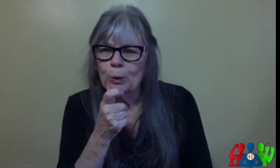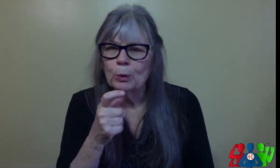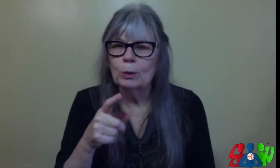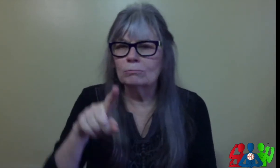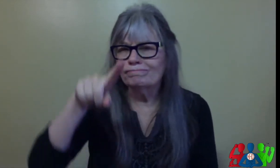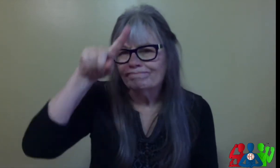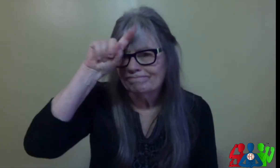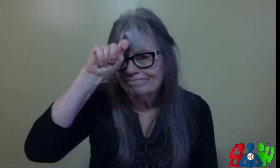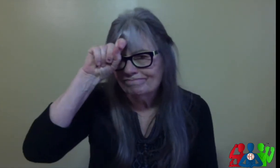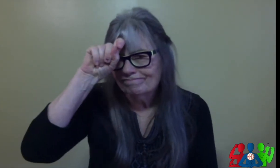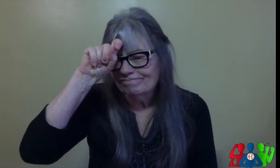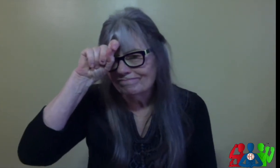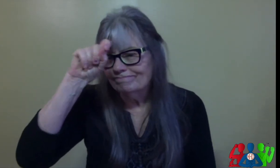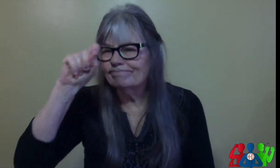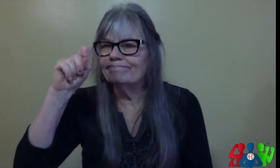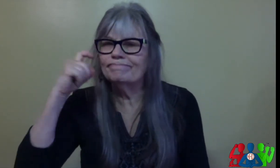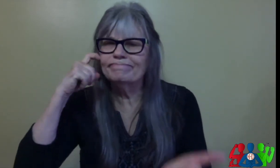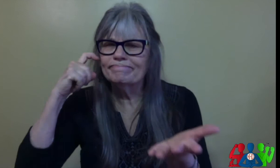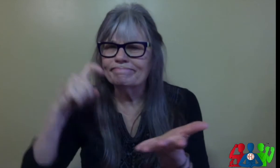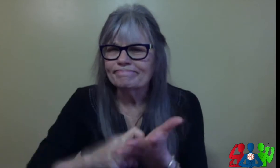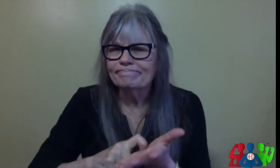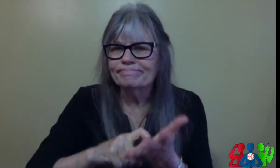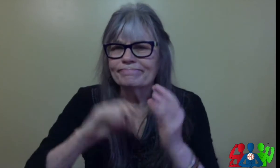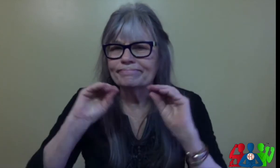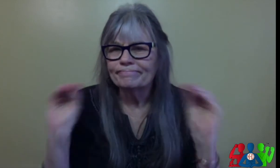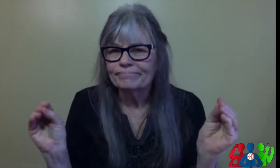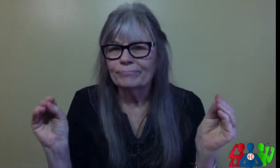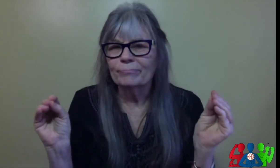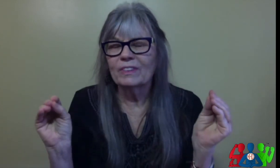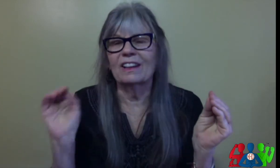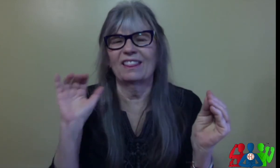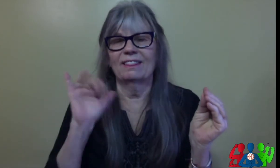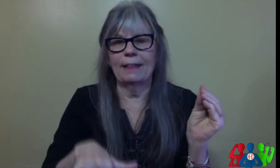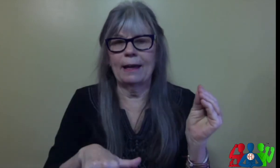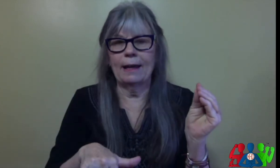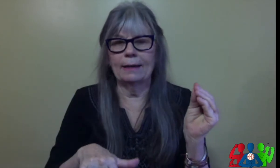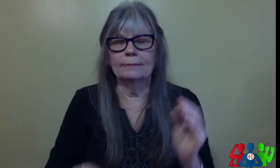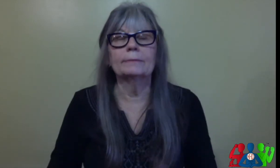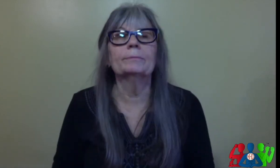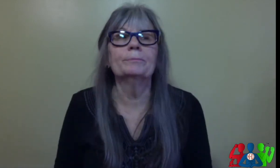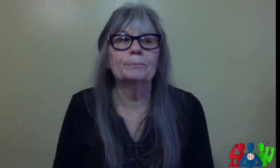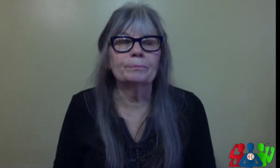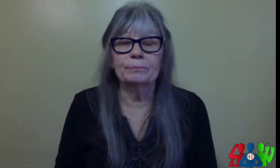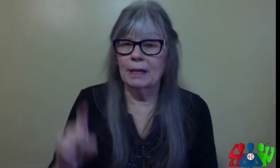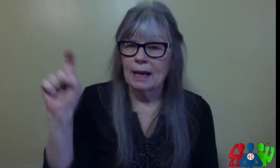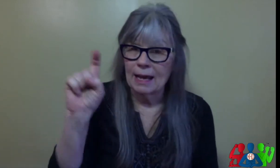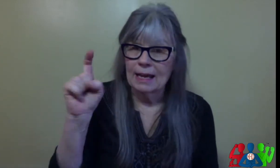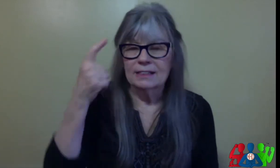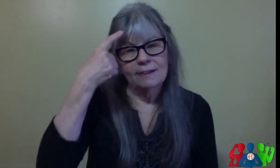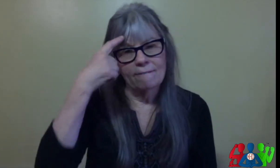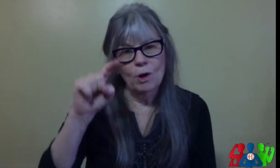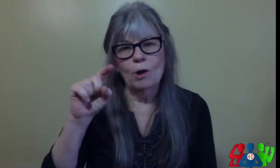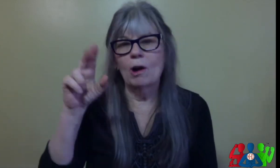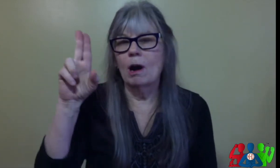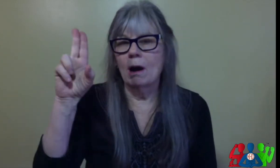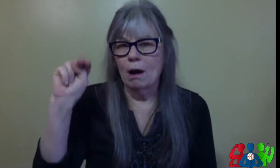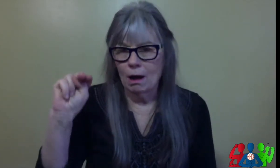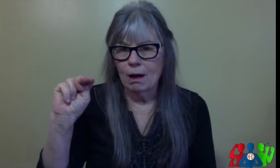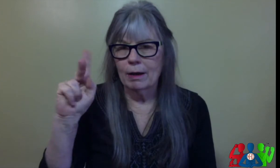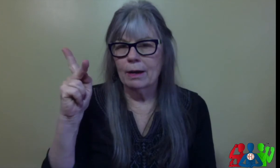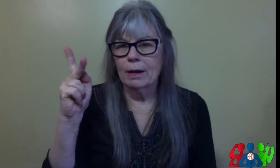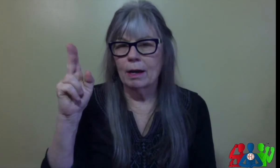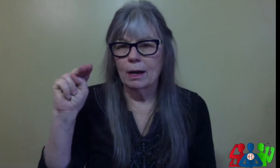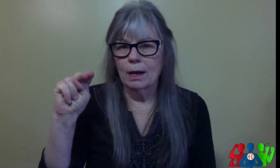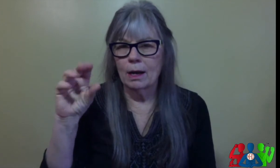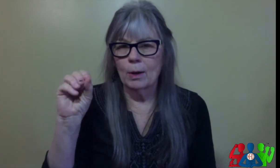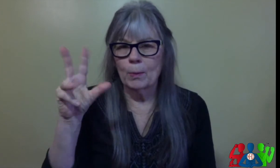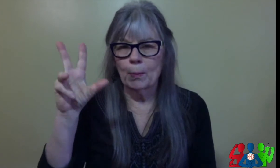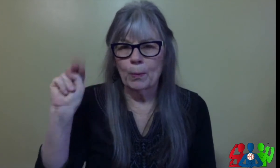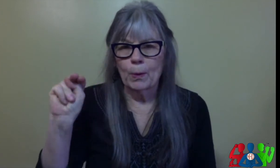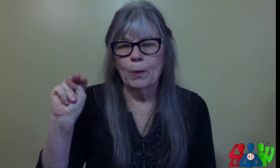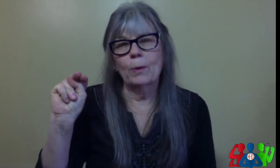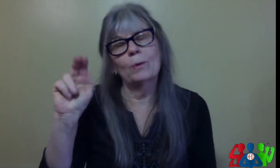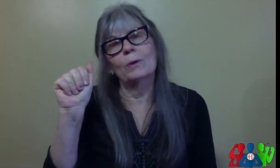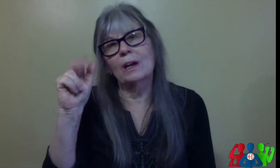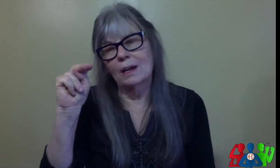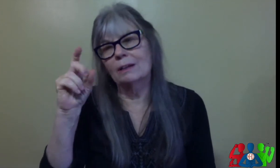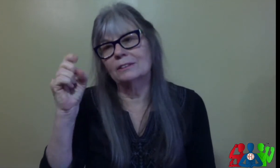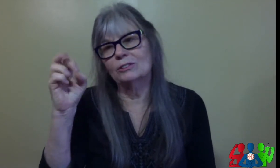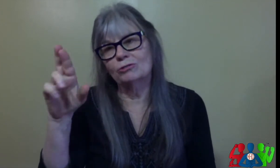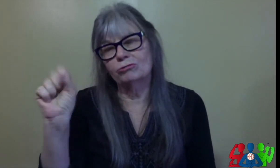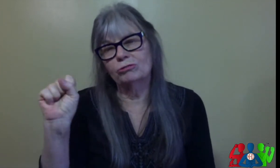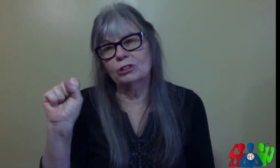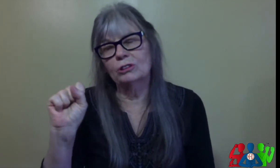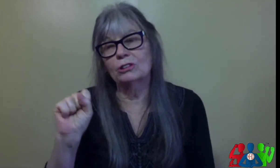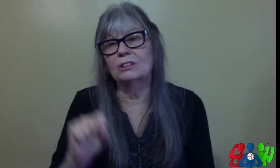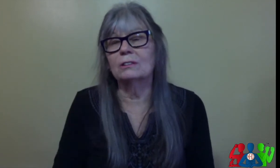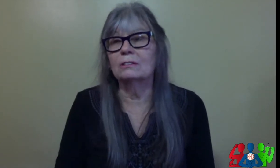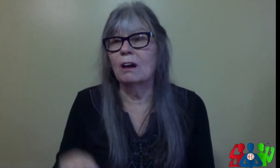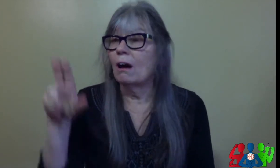different. We wanted to recognize the unknown. So we've created a page for unknown